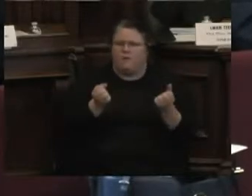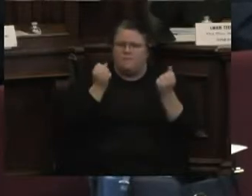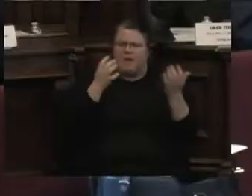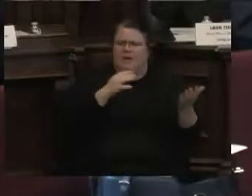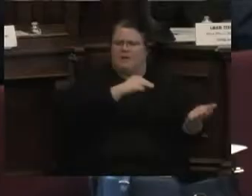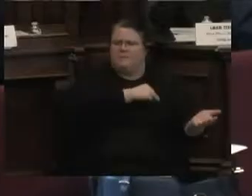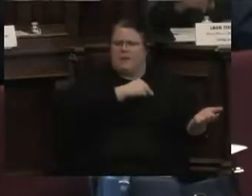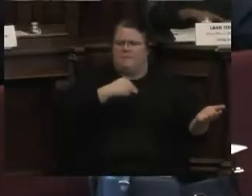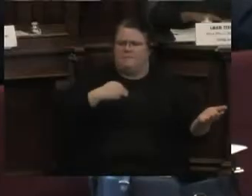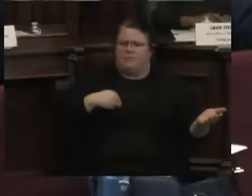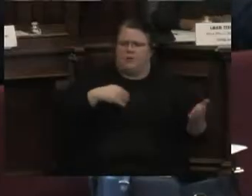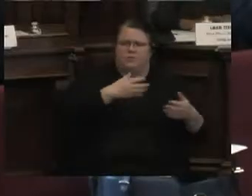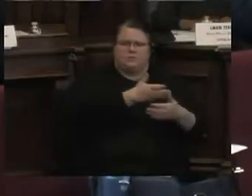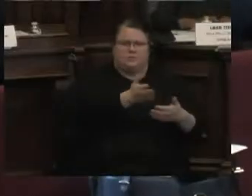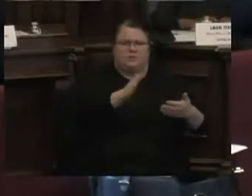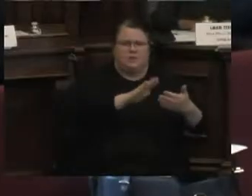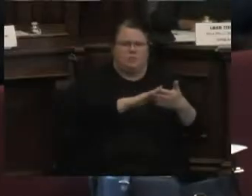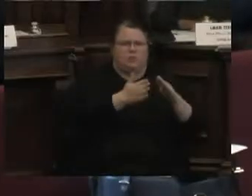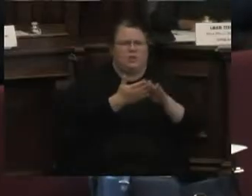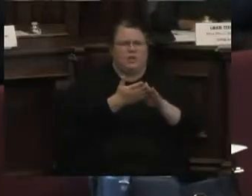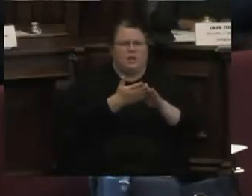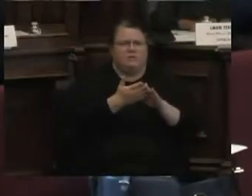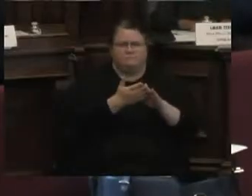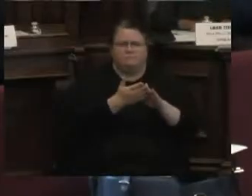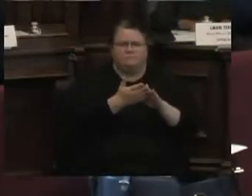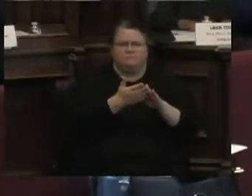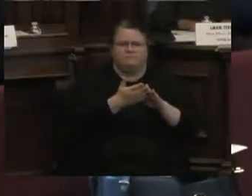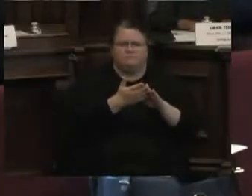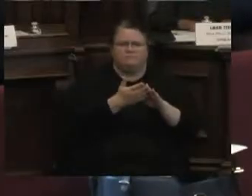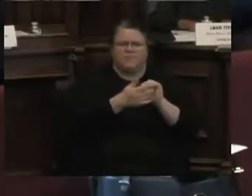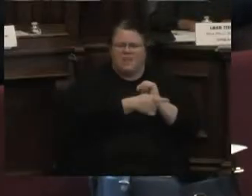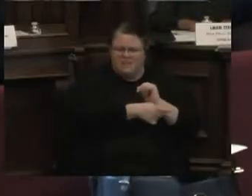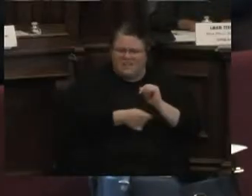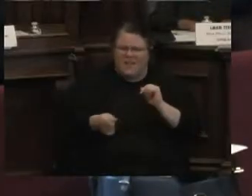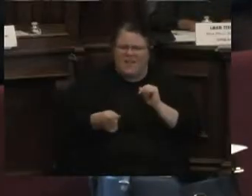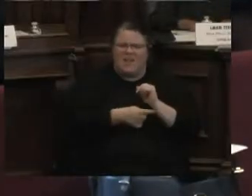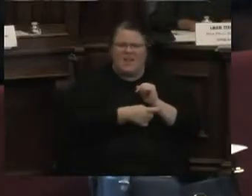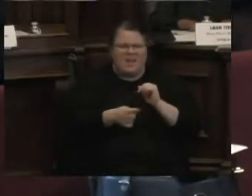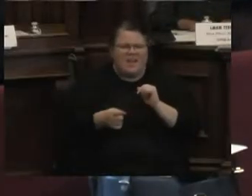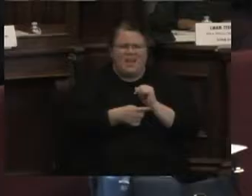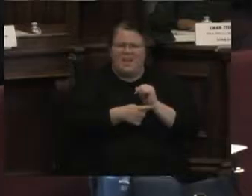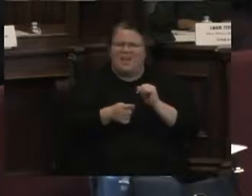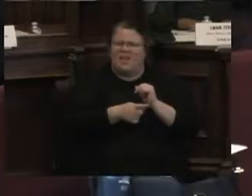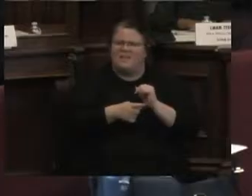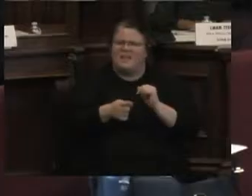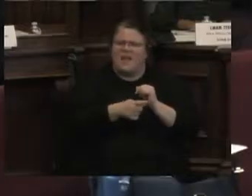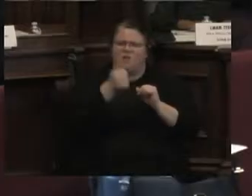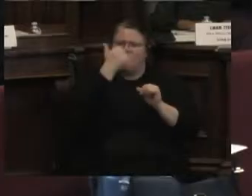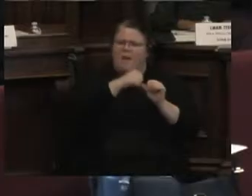the agency, for the board, for staff, and for many, many